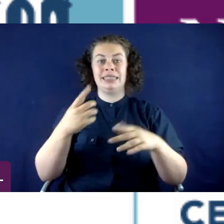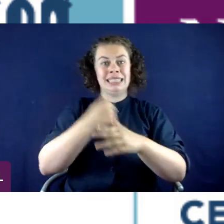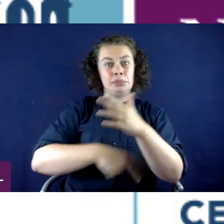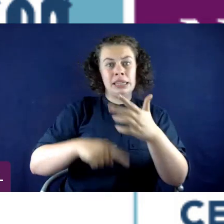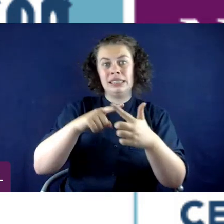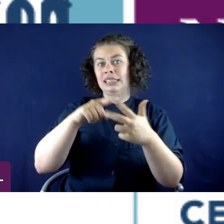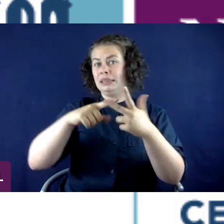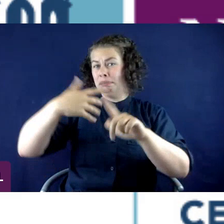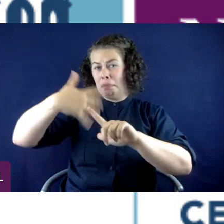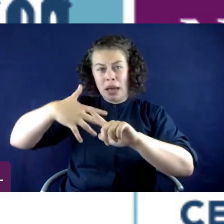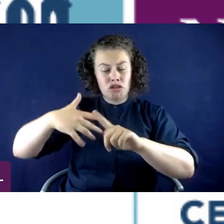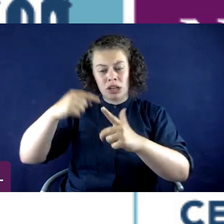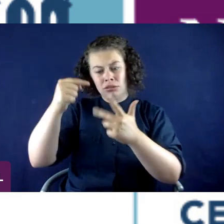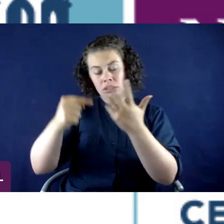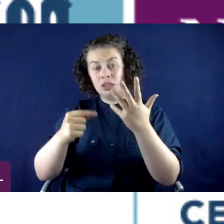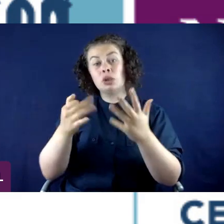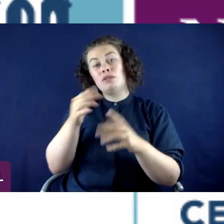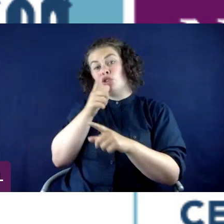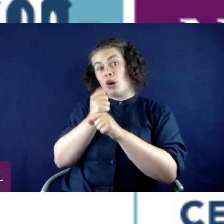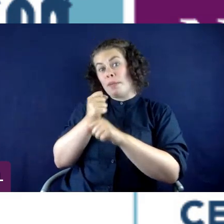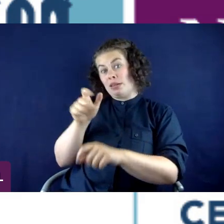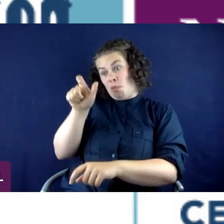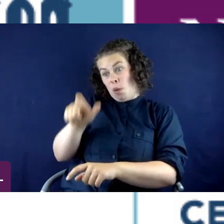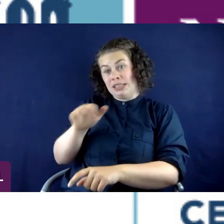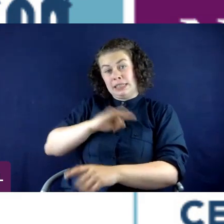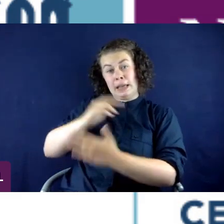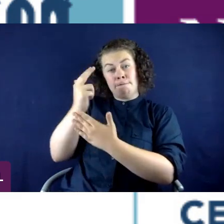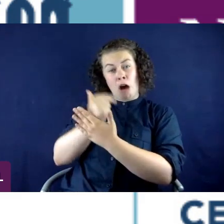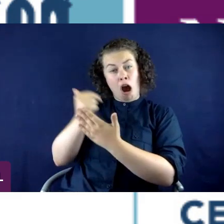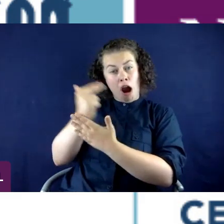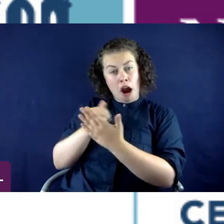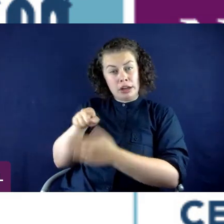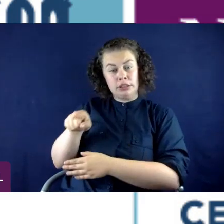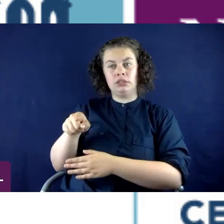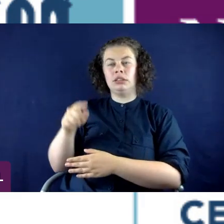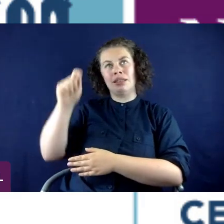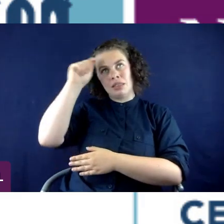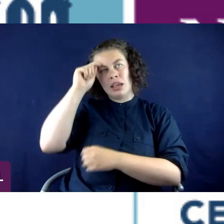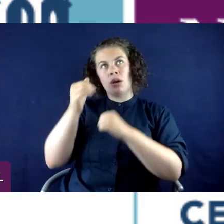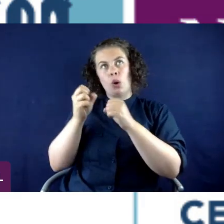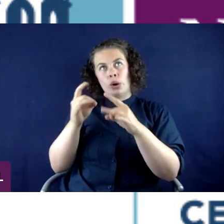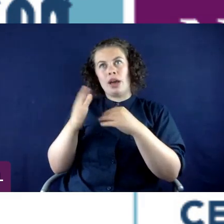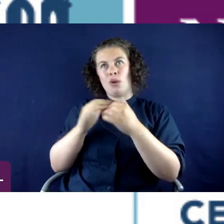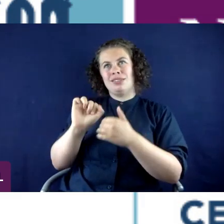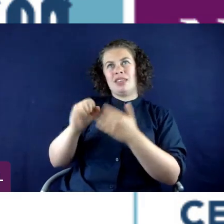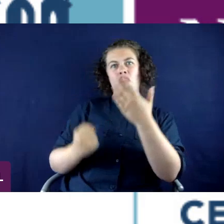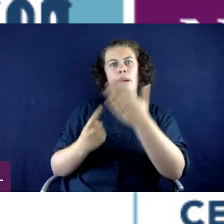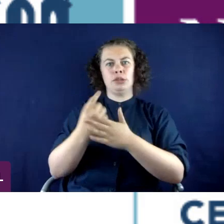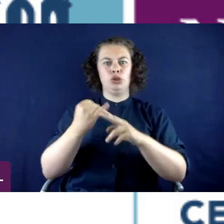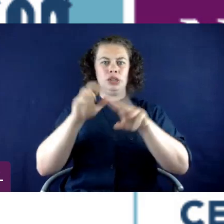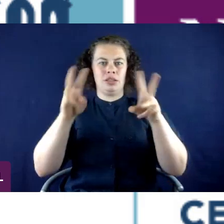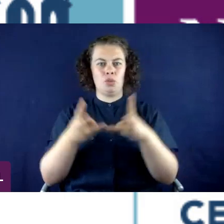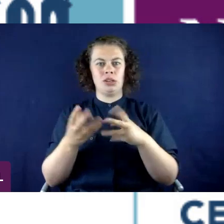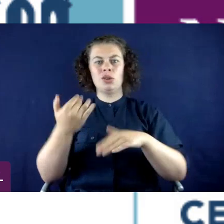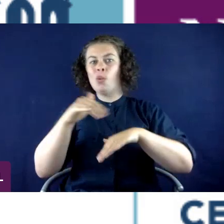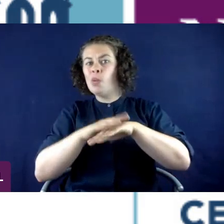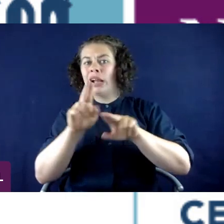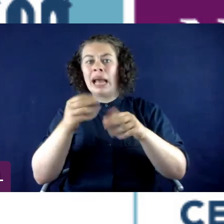monetary access and class, and when we talk about artists and culture, we need to also think about the opportunities within the